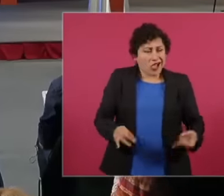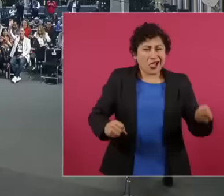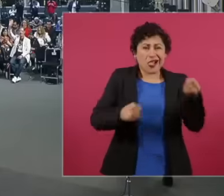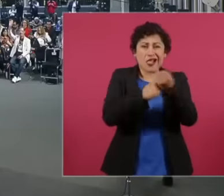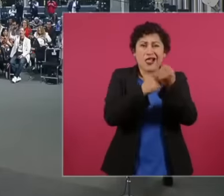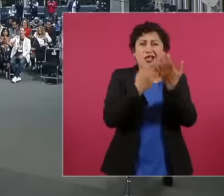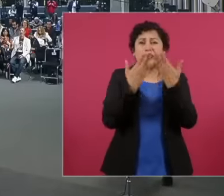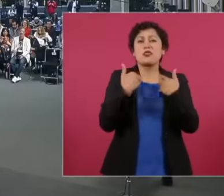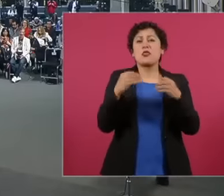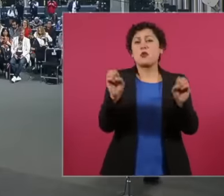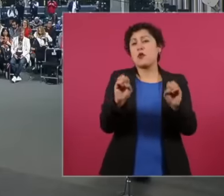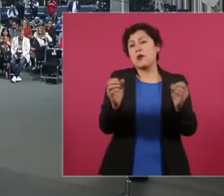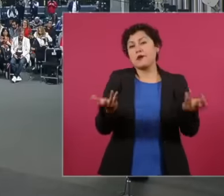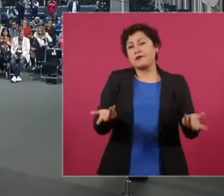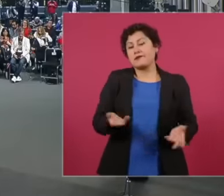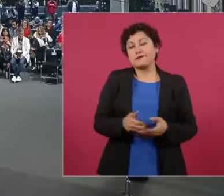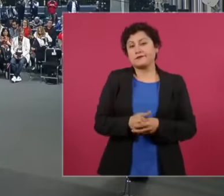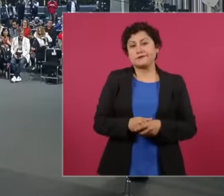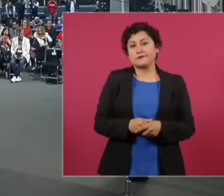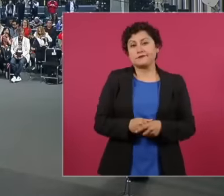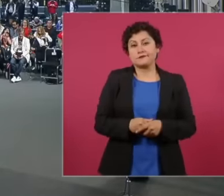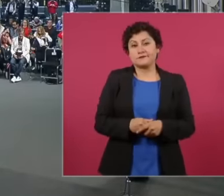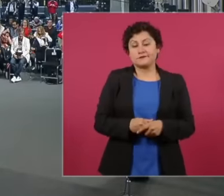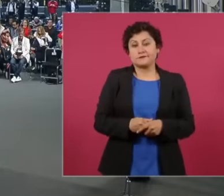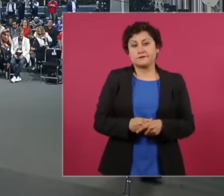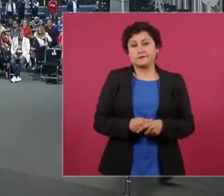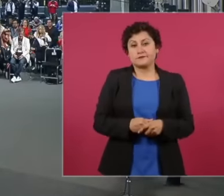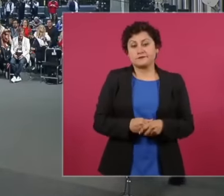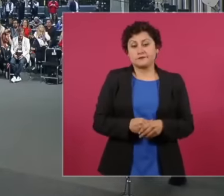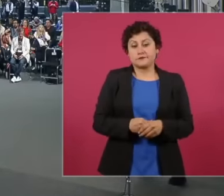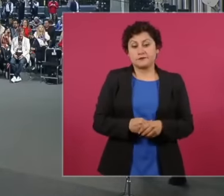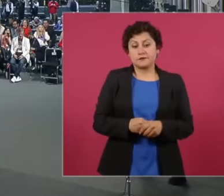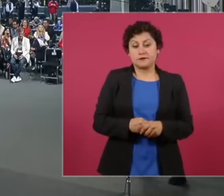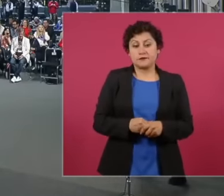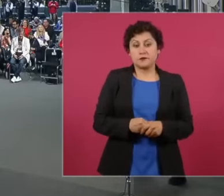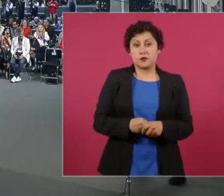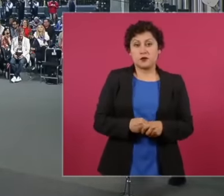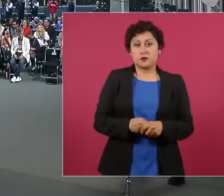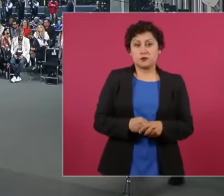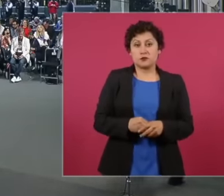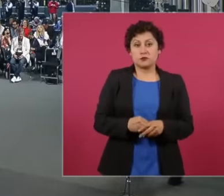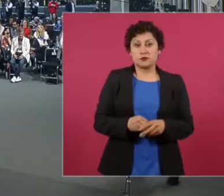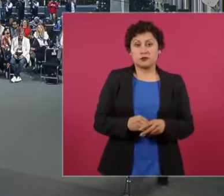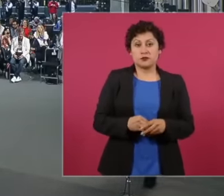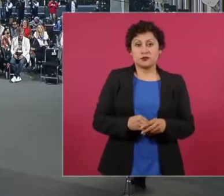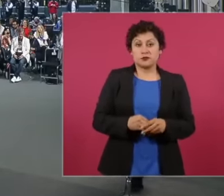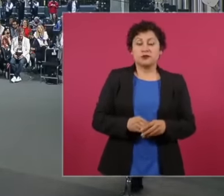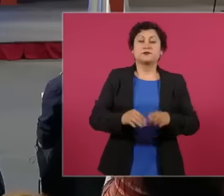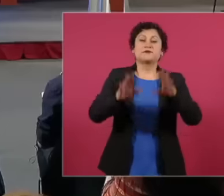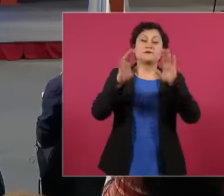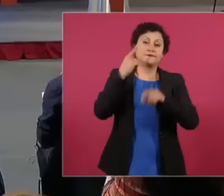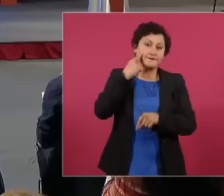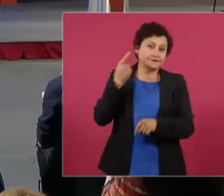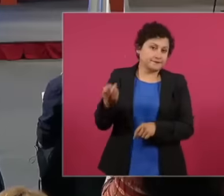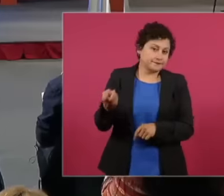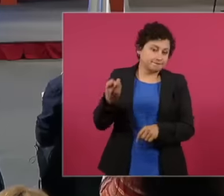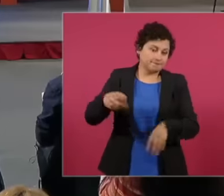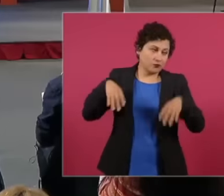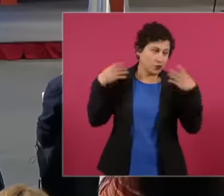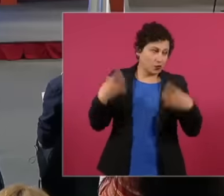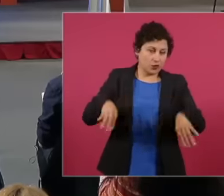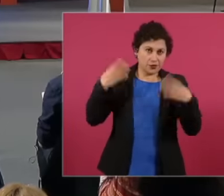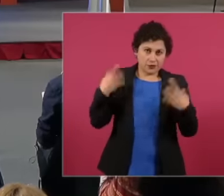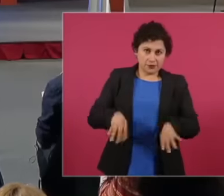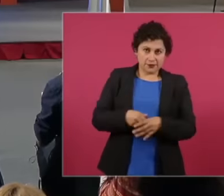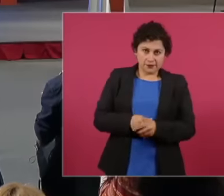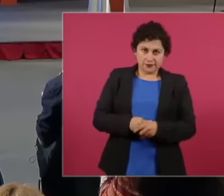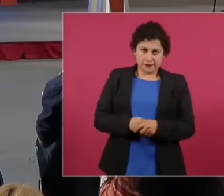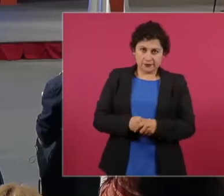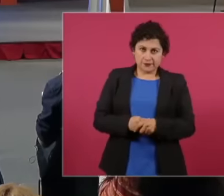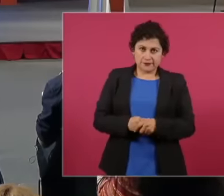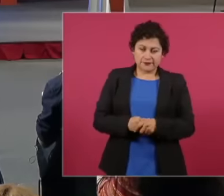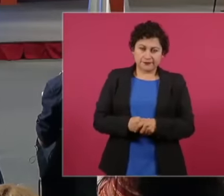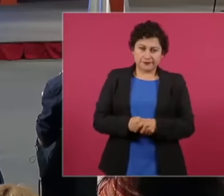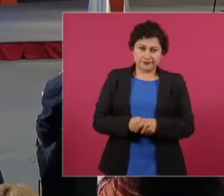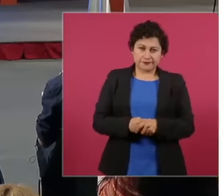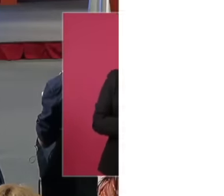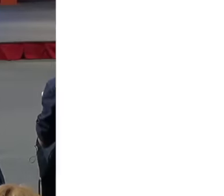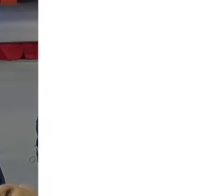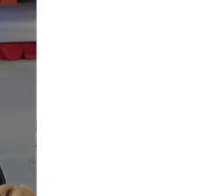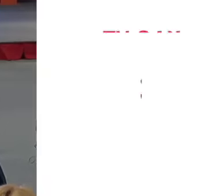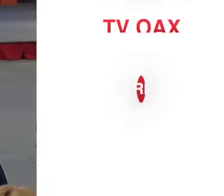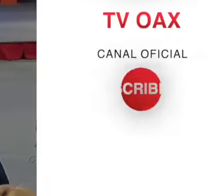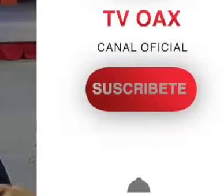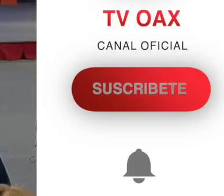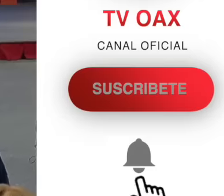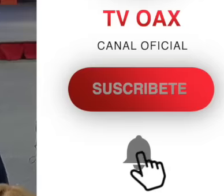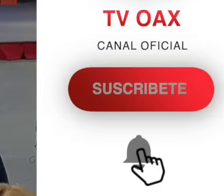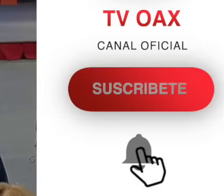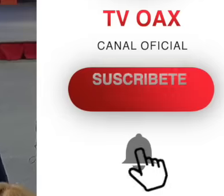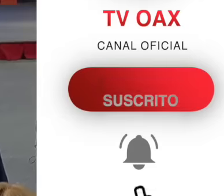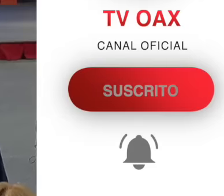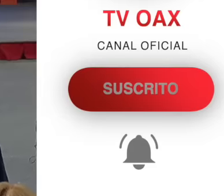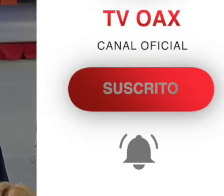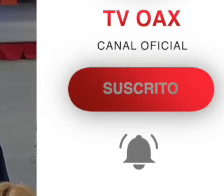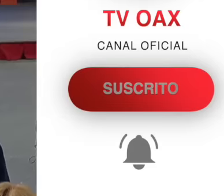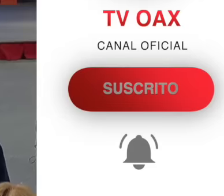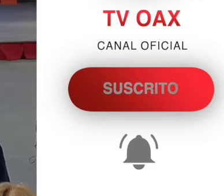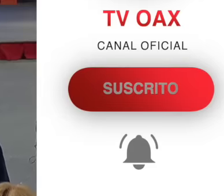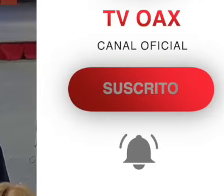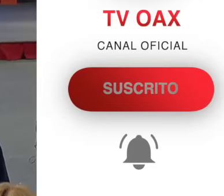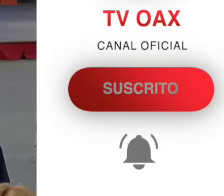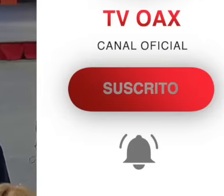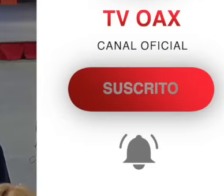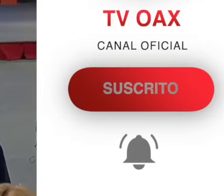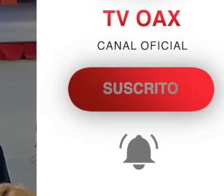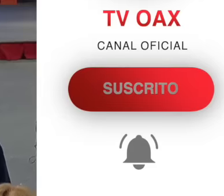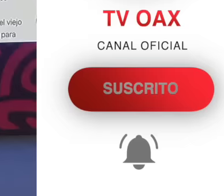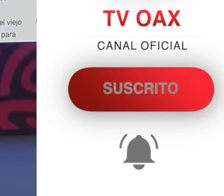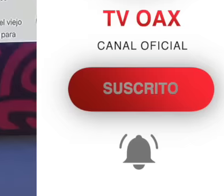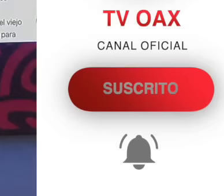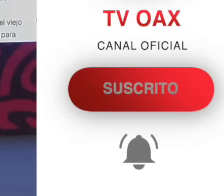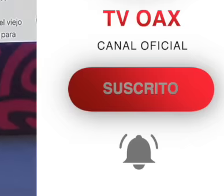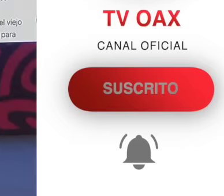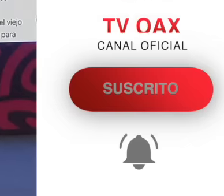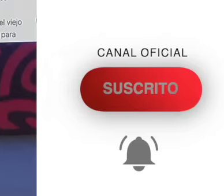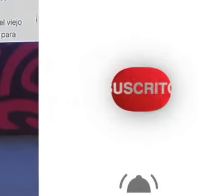this ah, that is very good. Yes, he says, look at the decadence